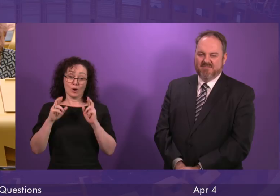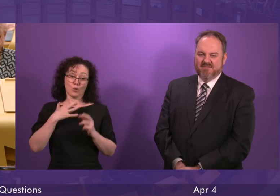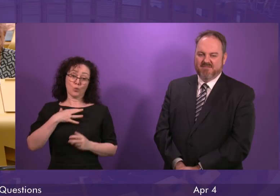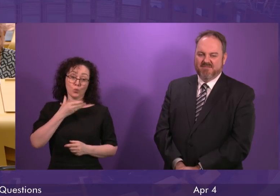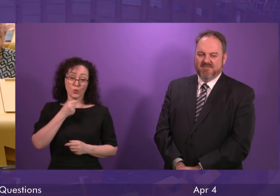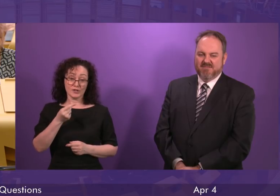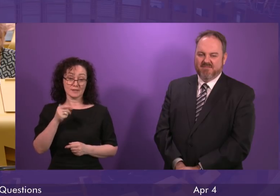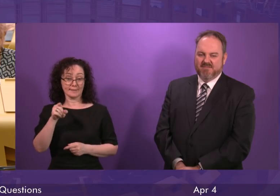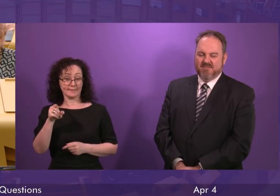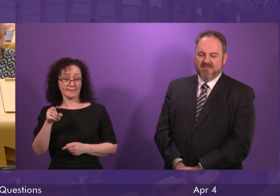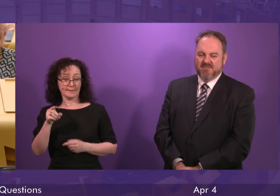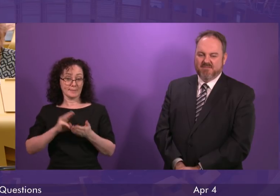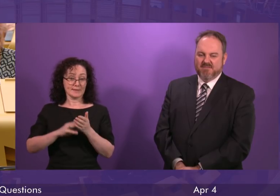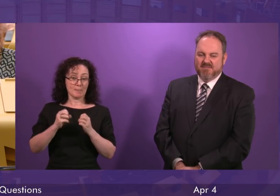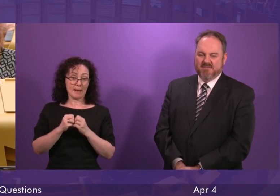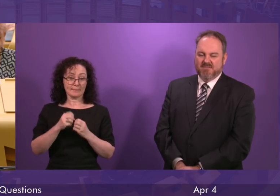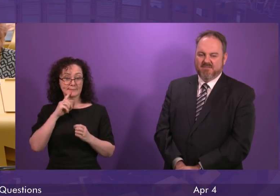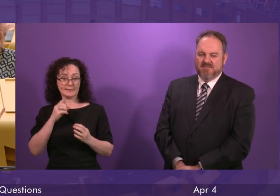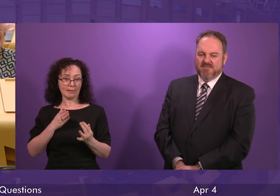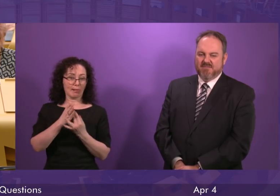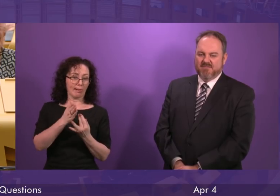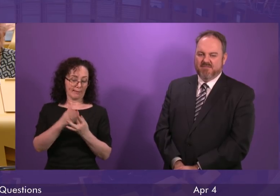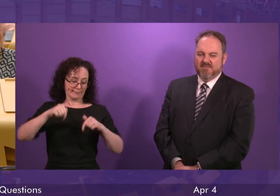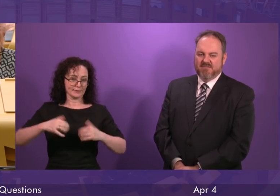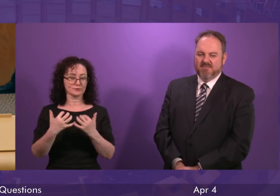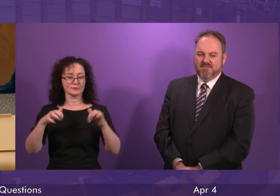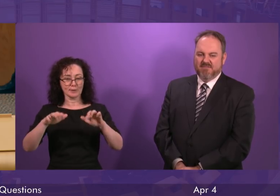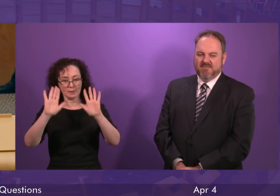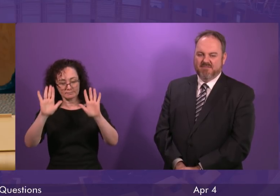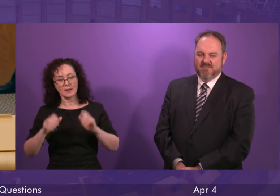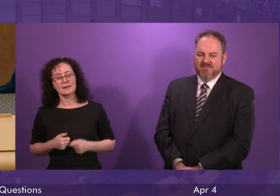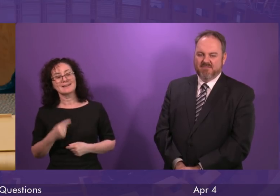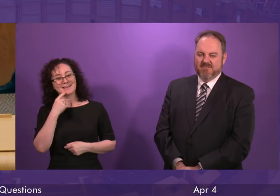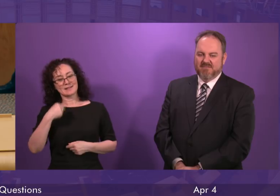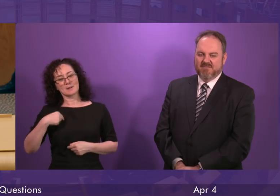fewer comments in the chamber. I was in London yesterday, so I was not in the chamber and